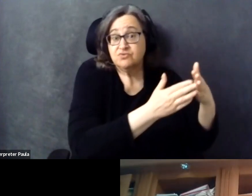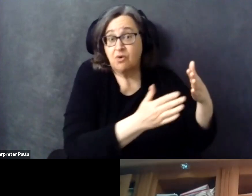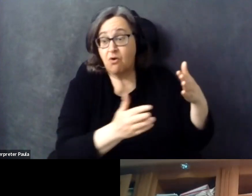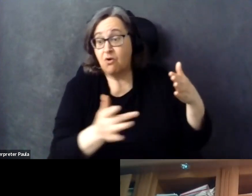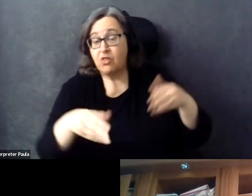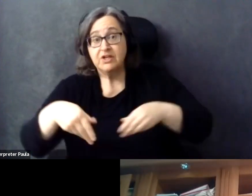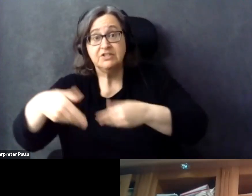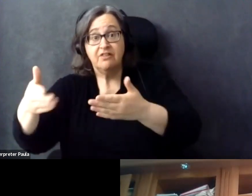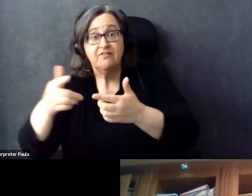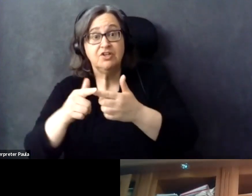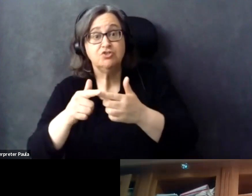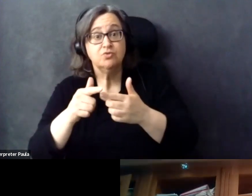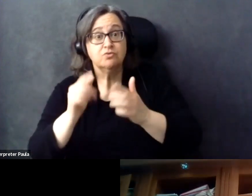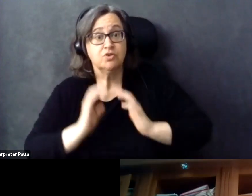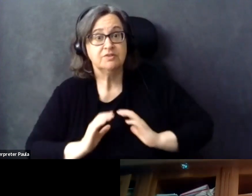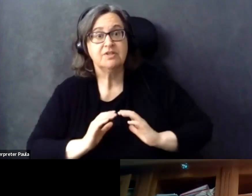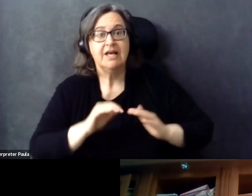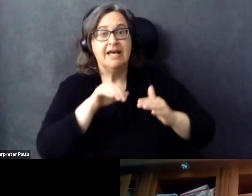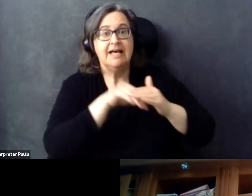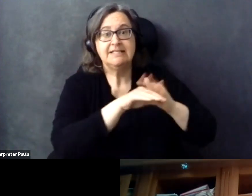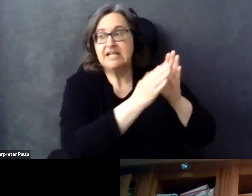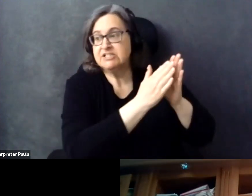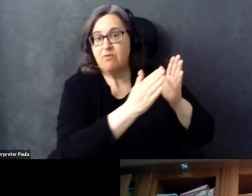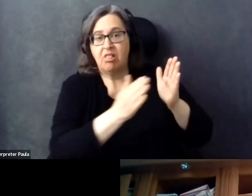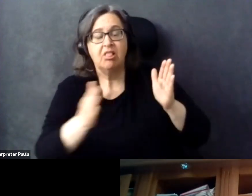for importers and distributors so that the chain from the manufacturing